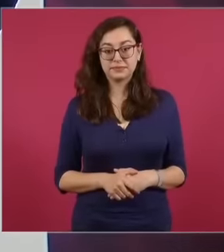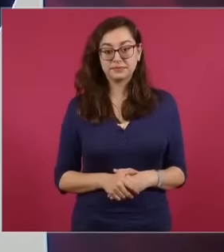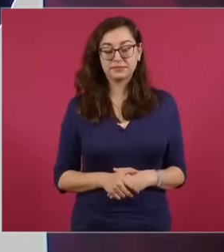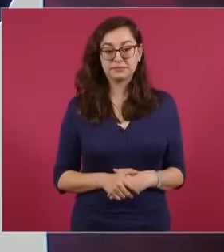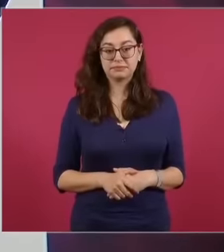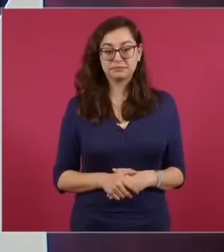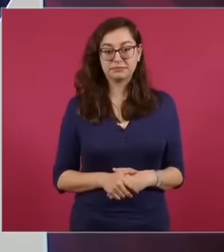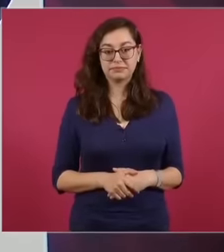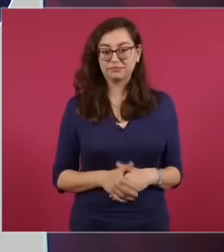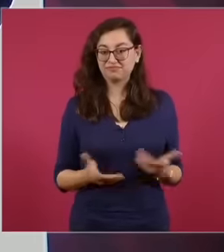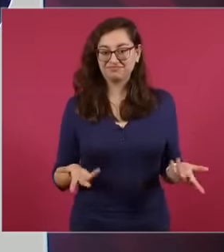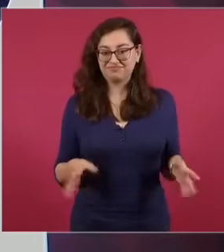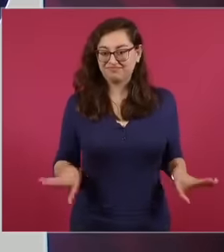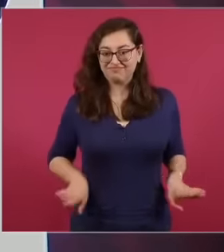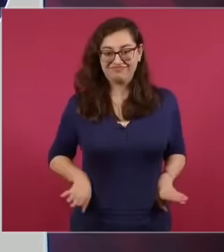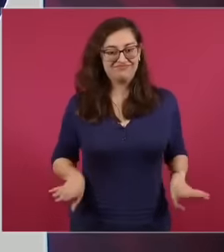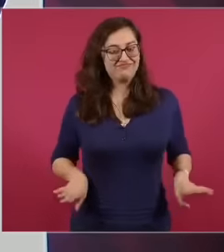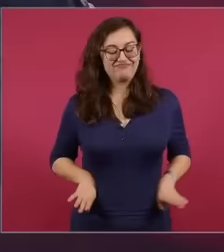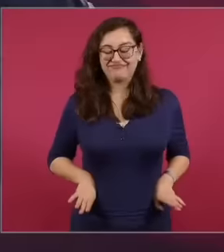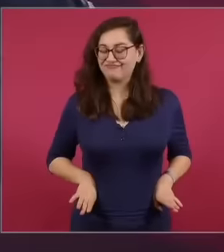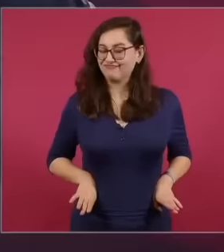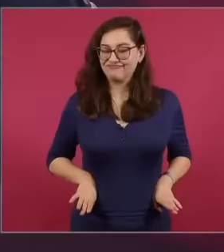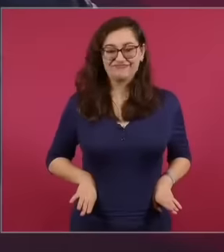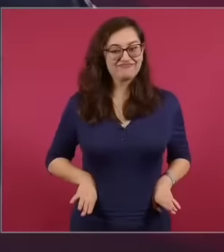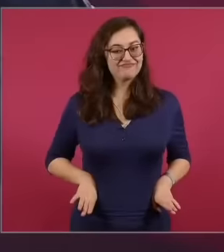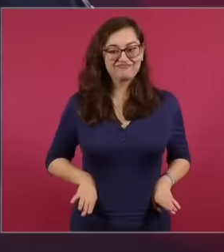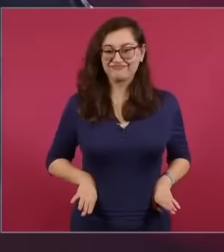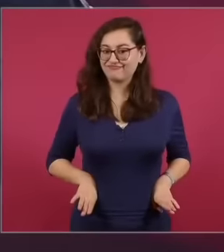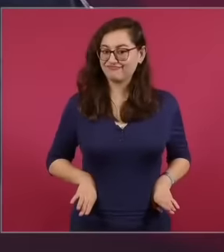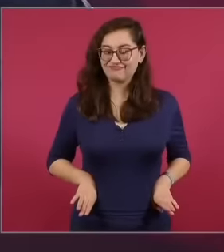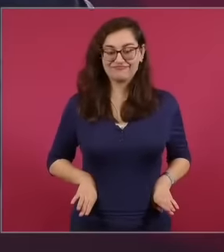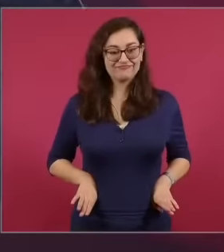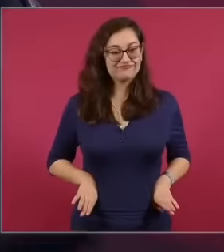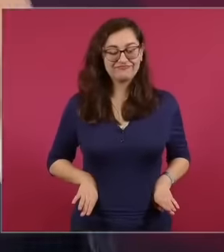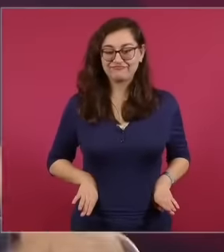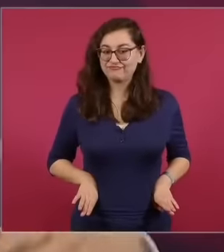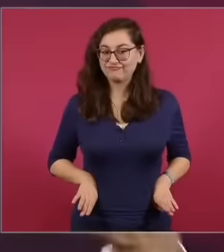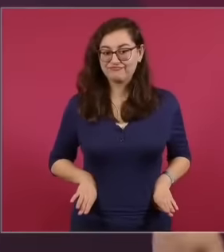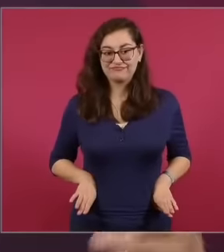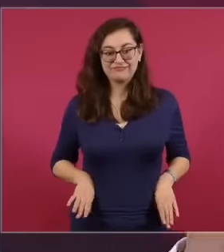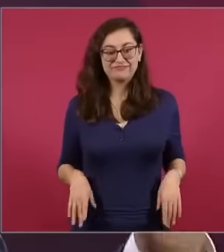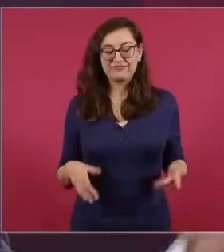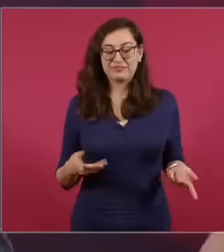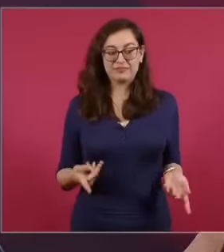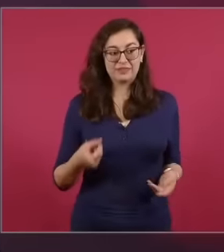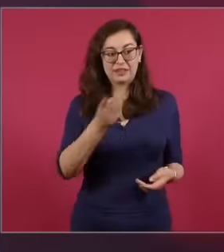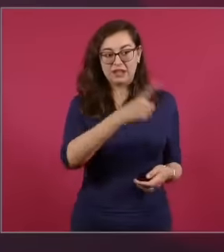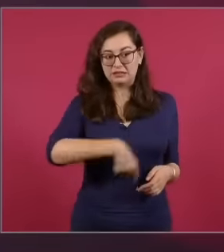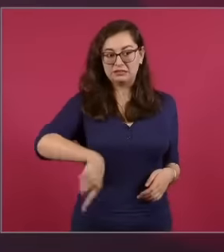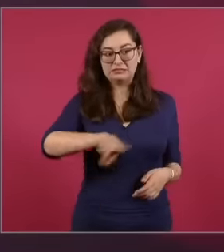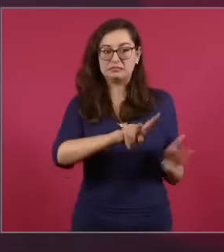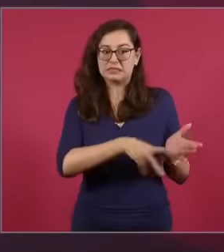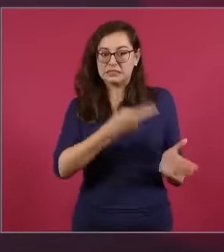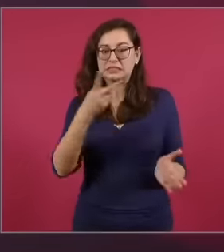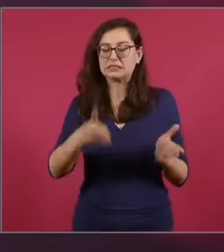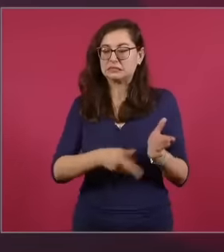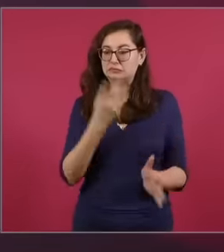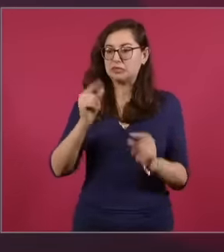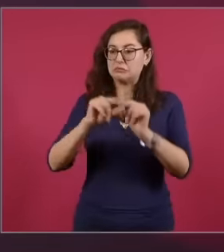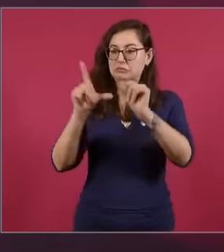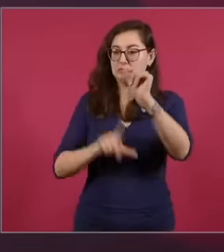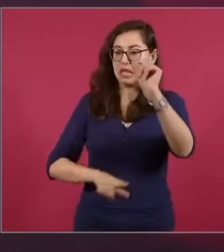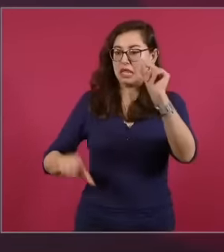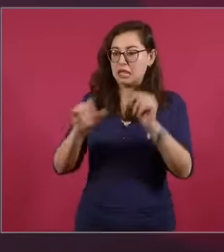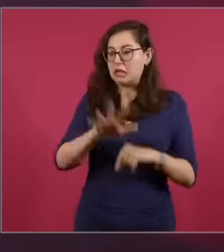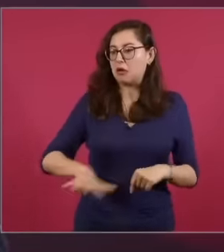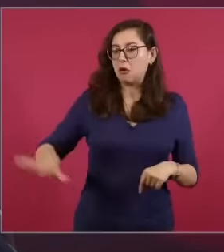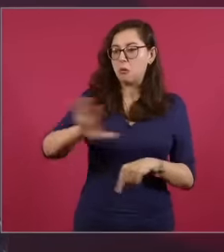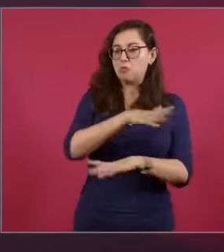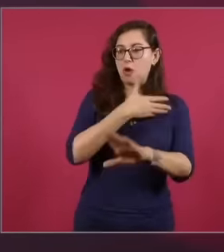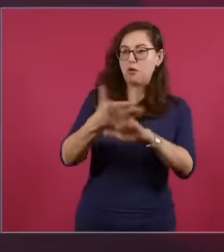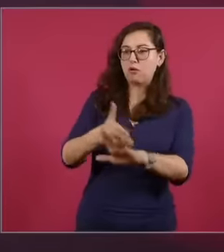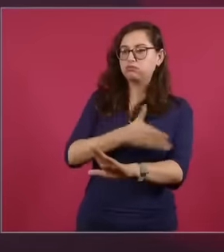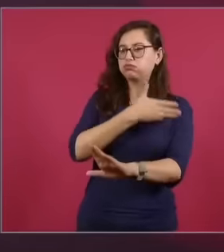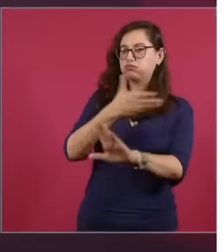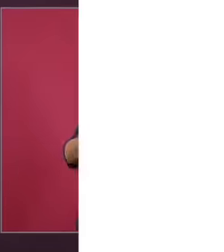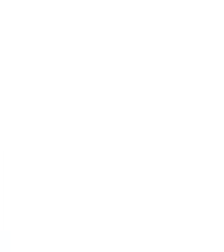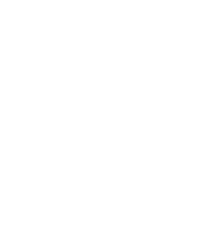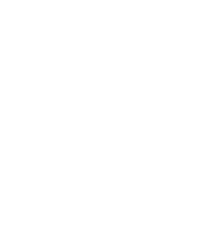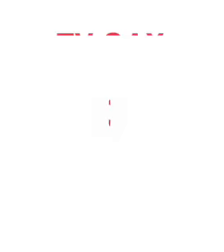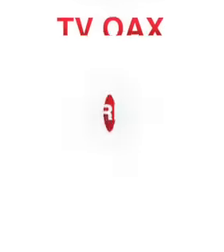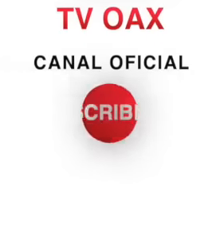this doesn't help them the more they offend the people the worse it is